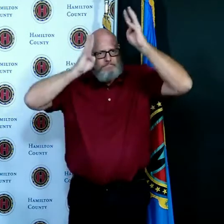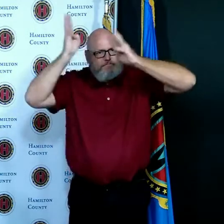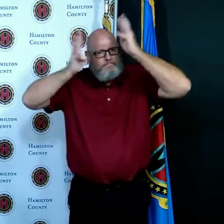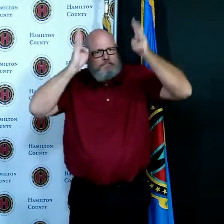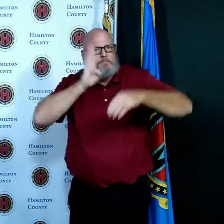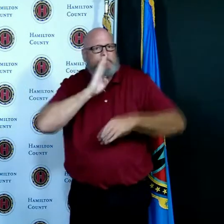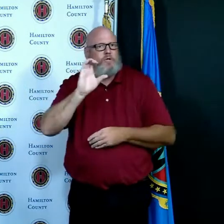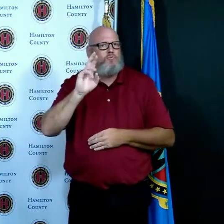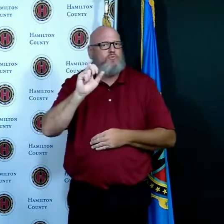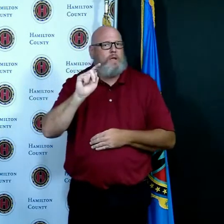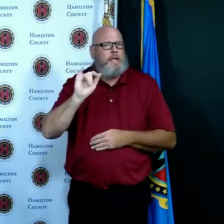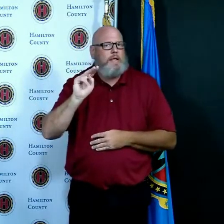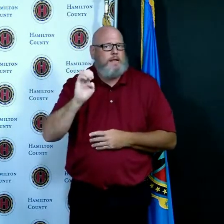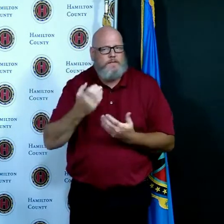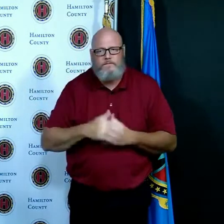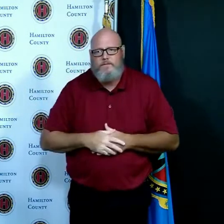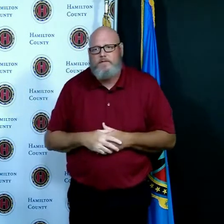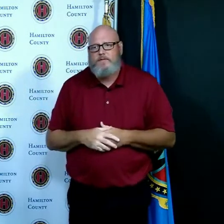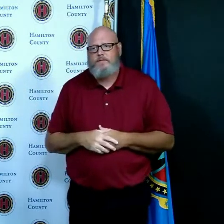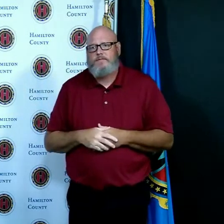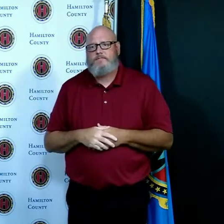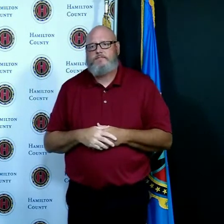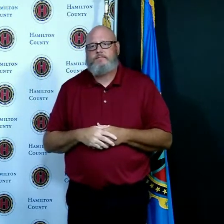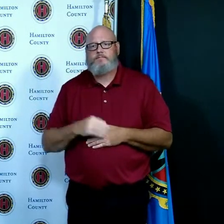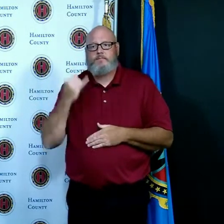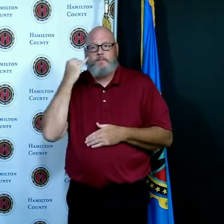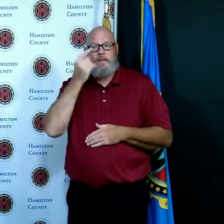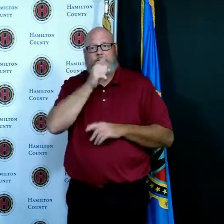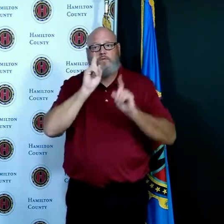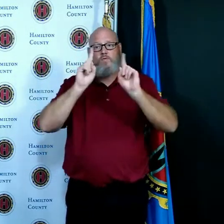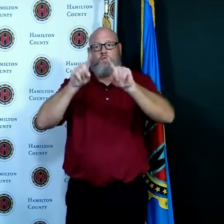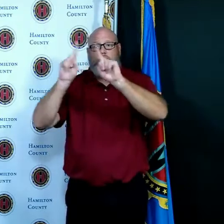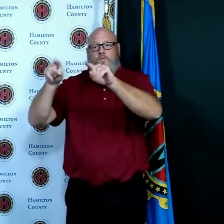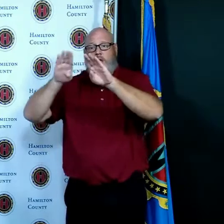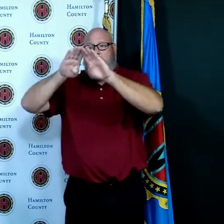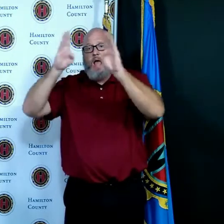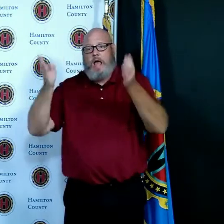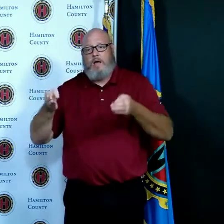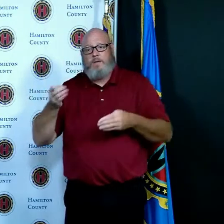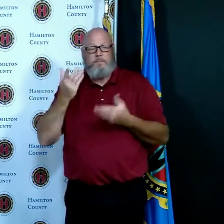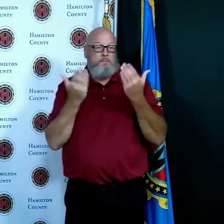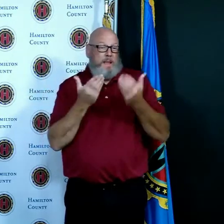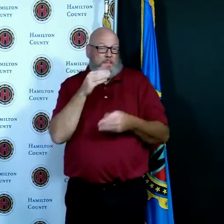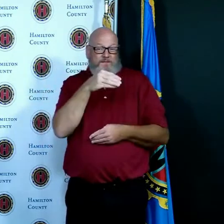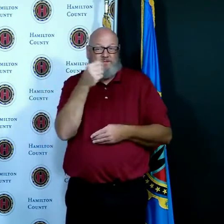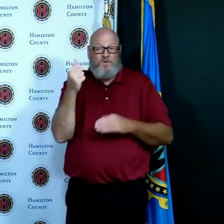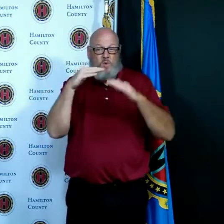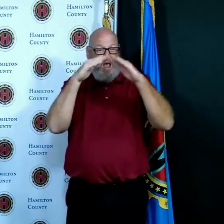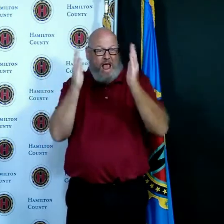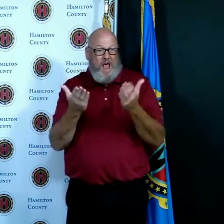number of doors you go to and probably most important from my perspective not everyone feels comfortable with your child coming up to